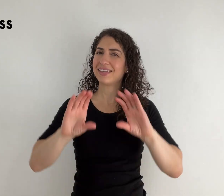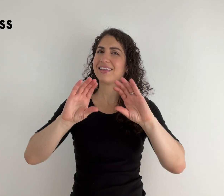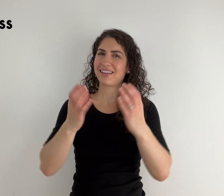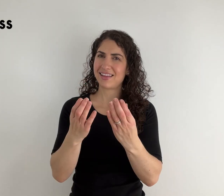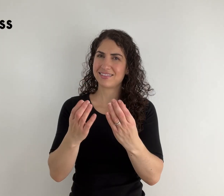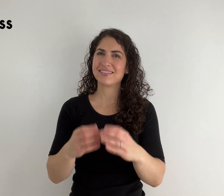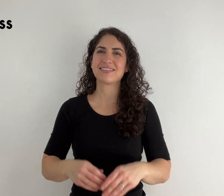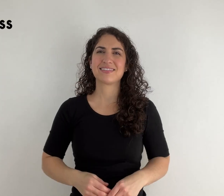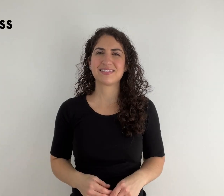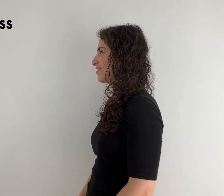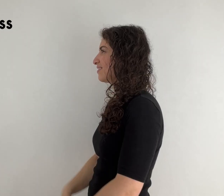CLASS